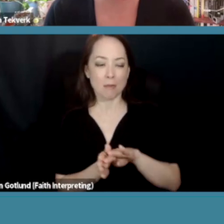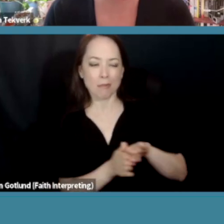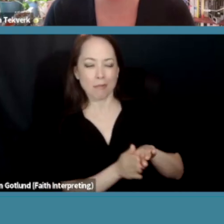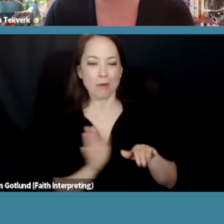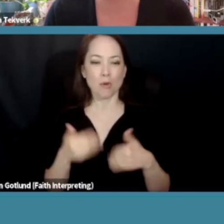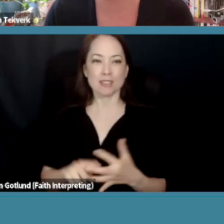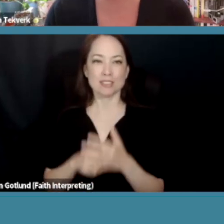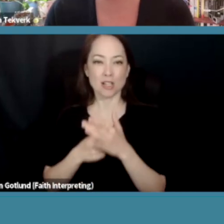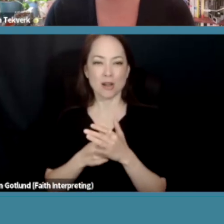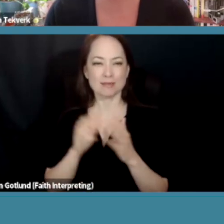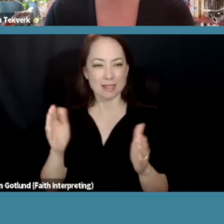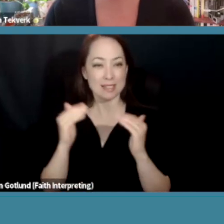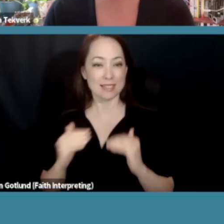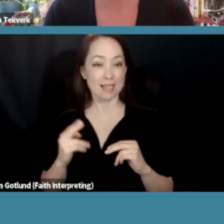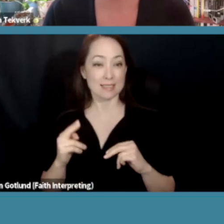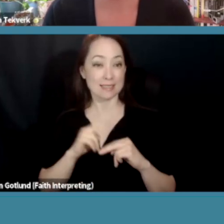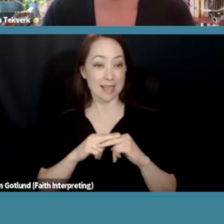Next slide, please.